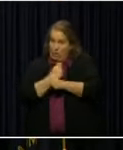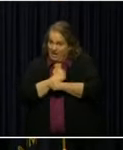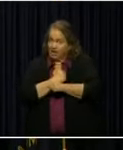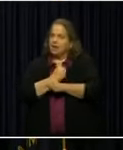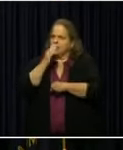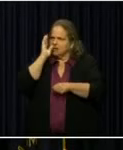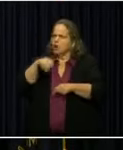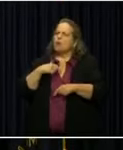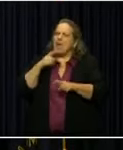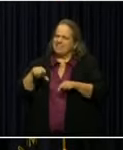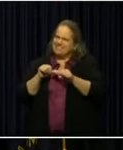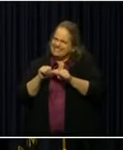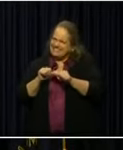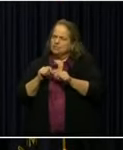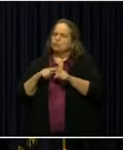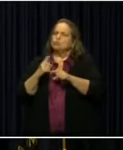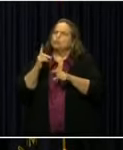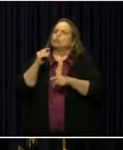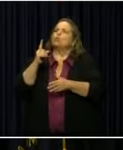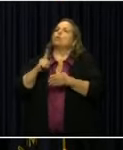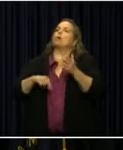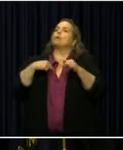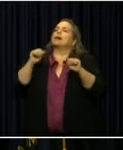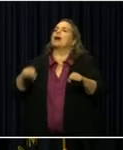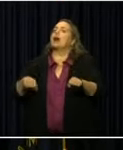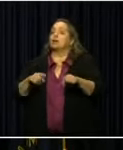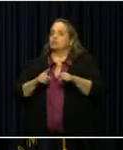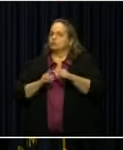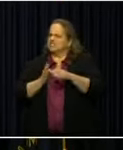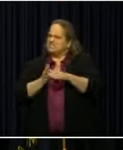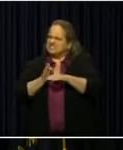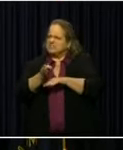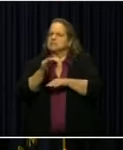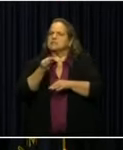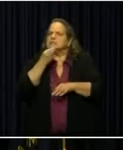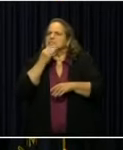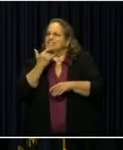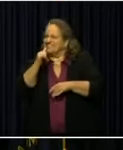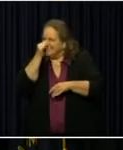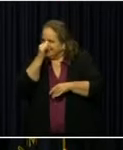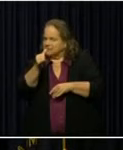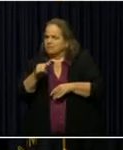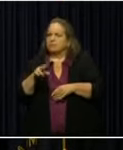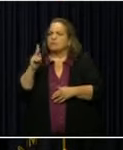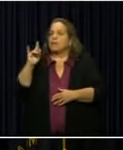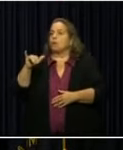BUT I'M STILL COMMITTED TO ADVANCING PUBLIC EDUCATION, TO CREATING MORE OPPORTUNITY OUT